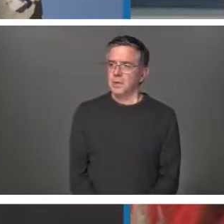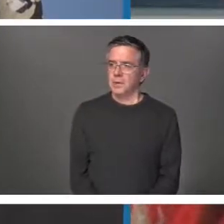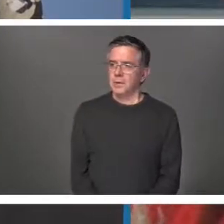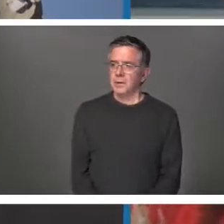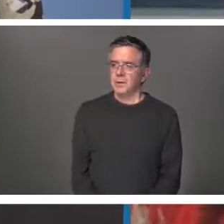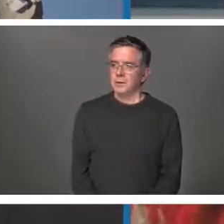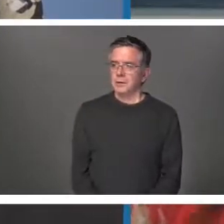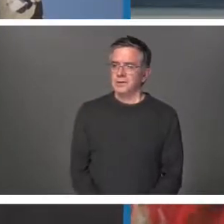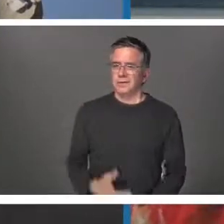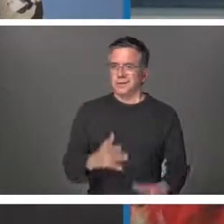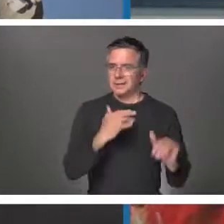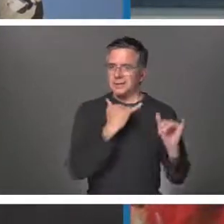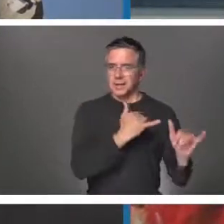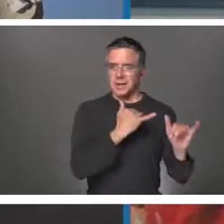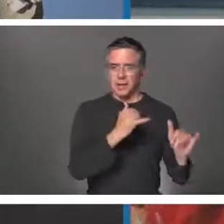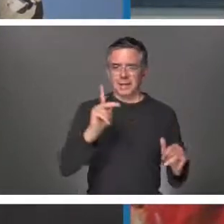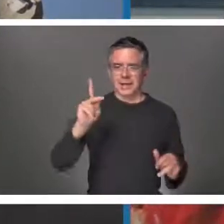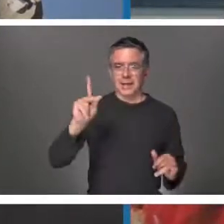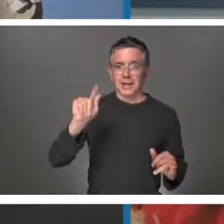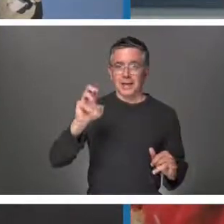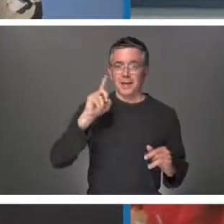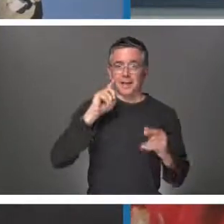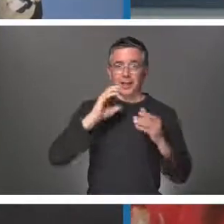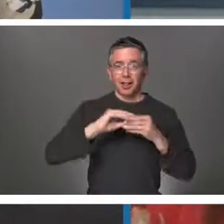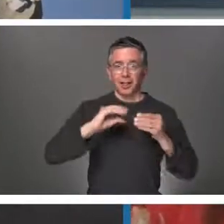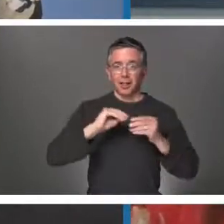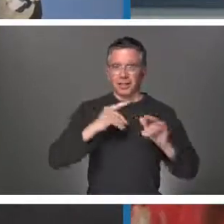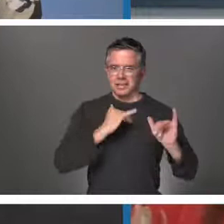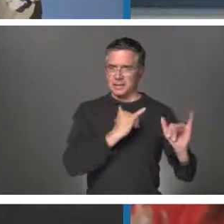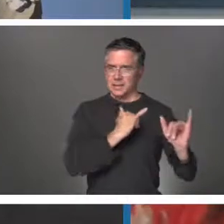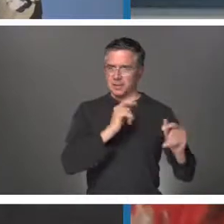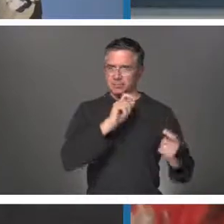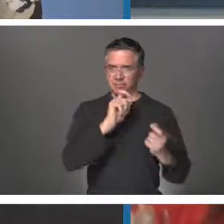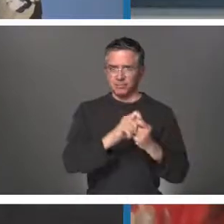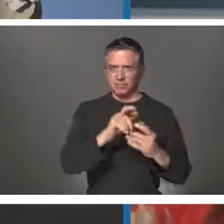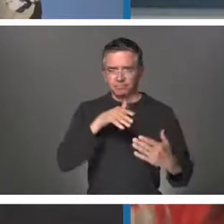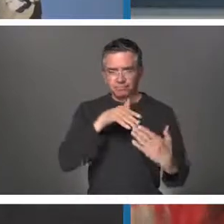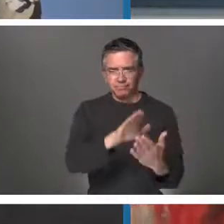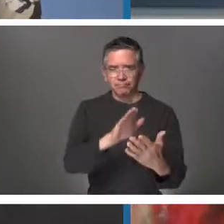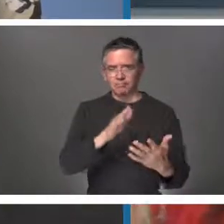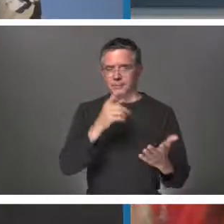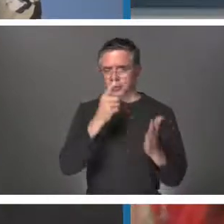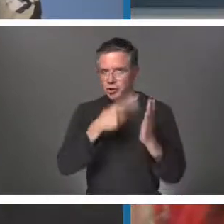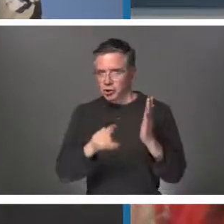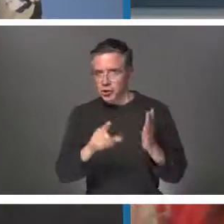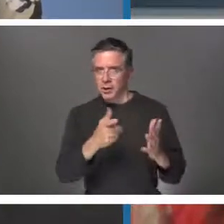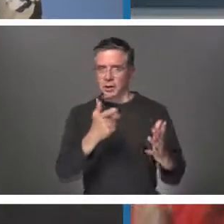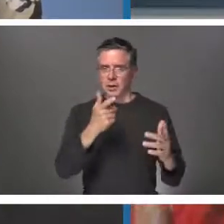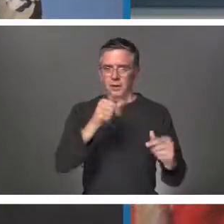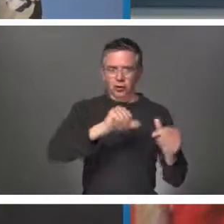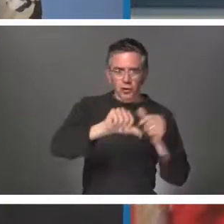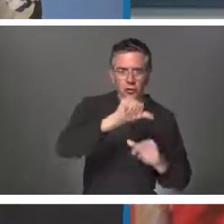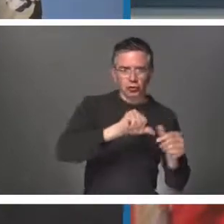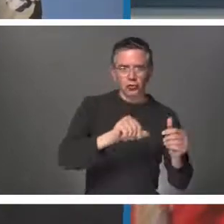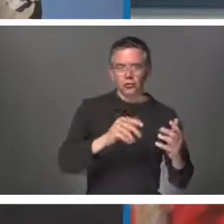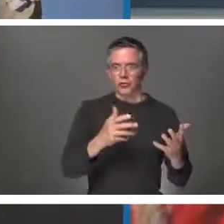about not being afraid to have those conversations and check on your friends and neighbors. I think this is a wonderful time.